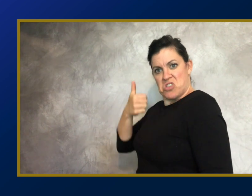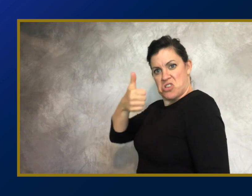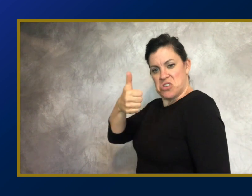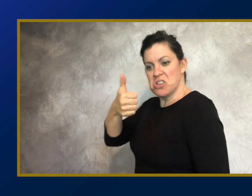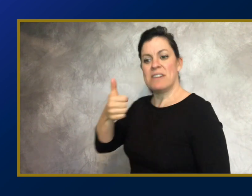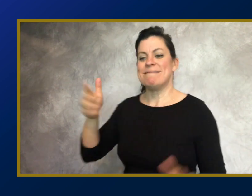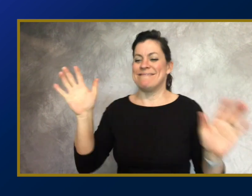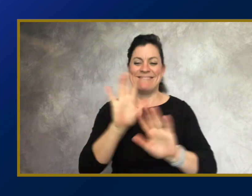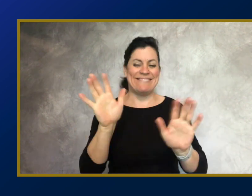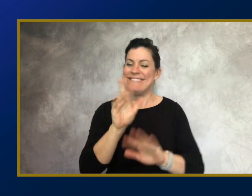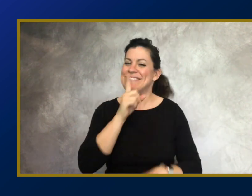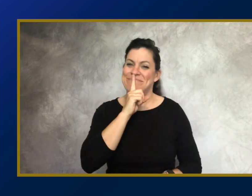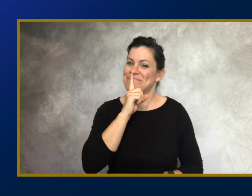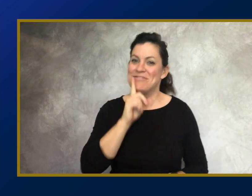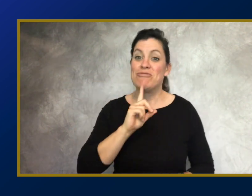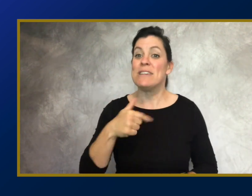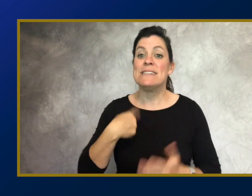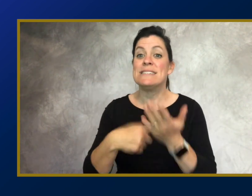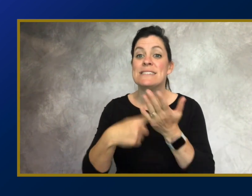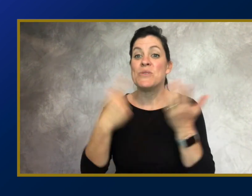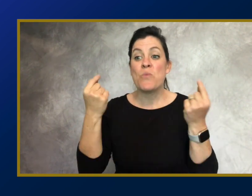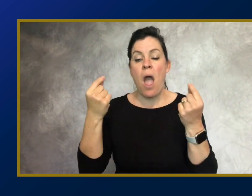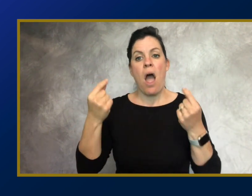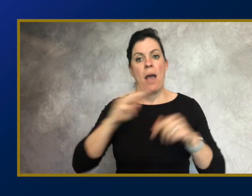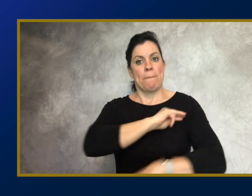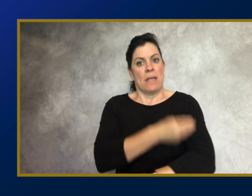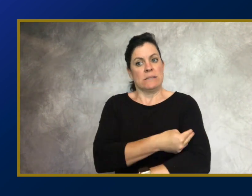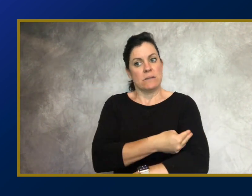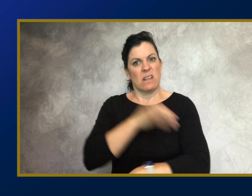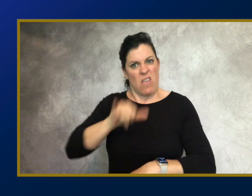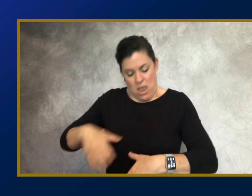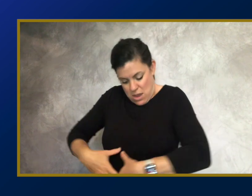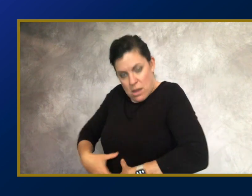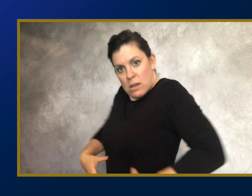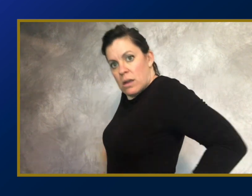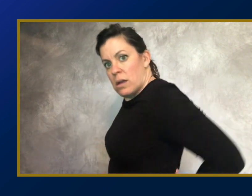basically stabilize our entire torso. And these muscles are responsible for holding our neck up,